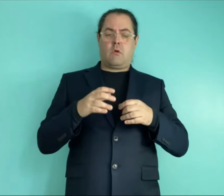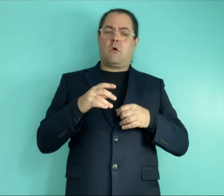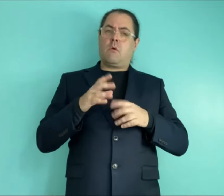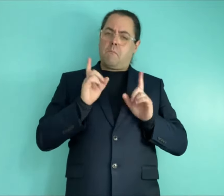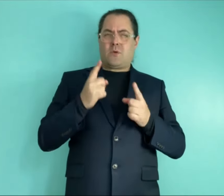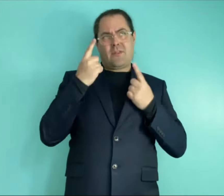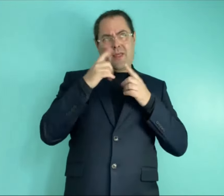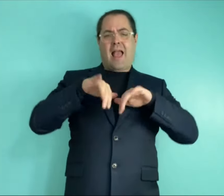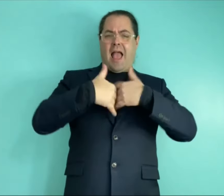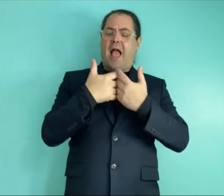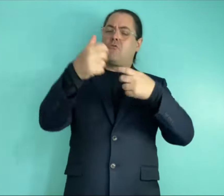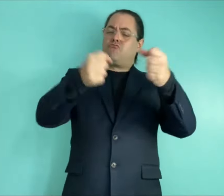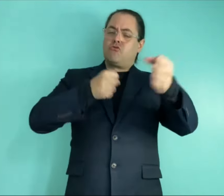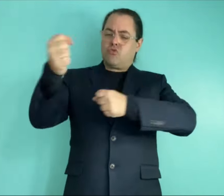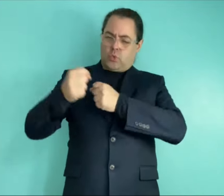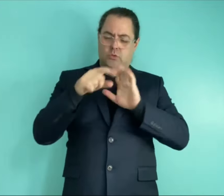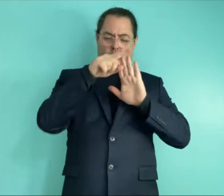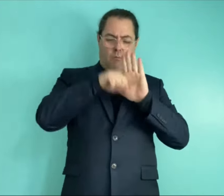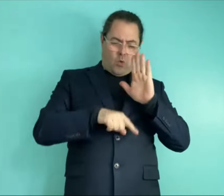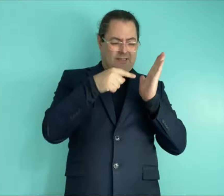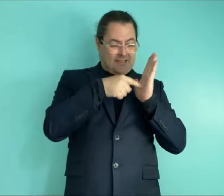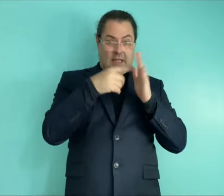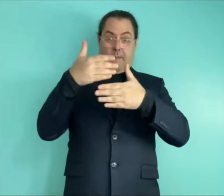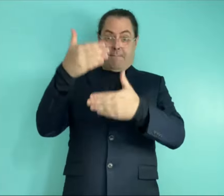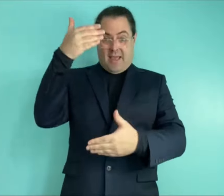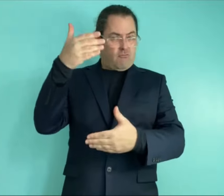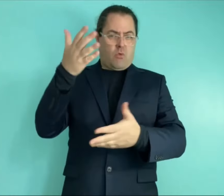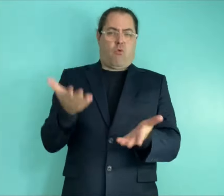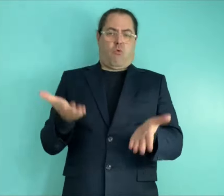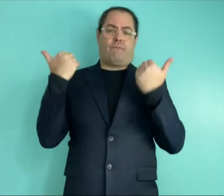persons with disabilities, I, I employed. Not only that it would mean that even the